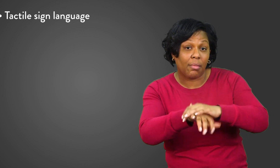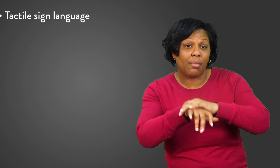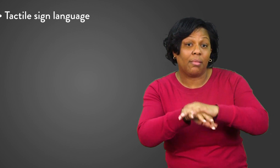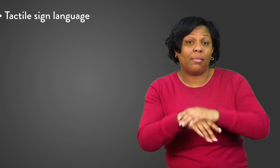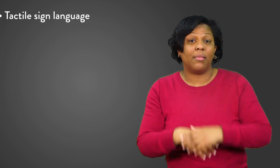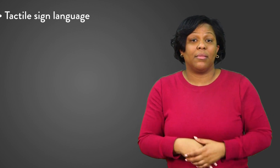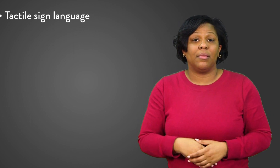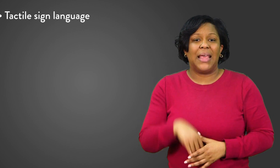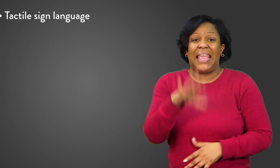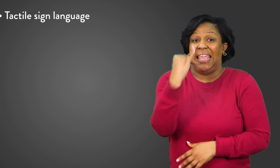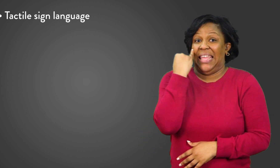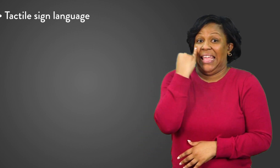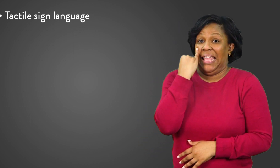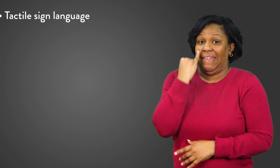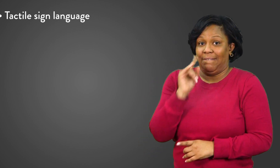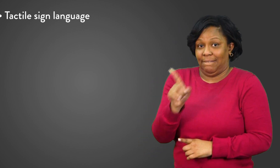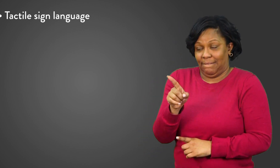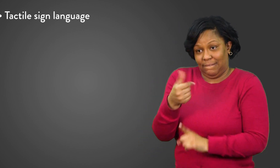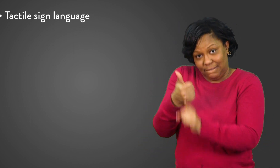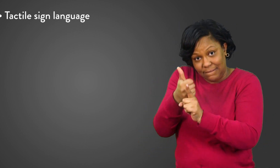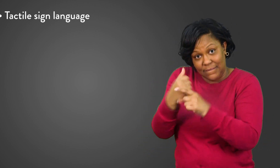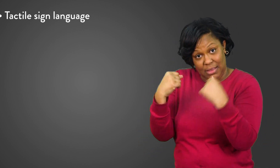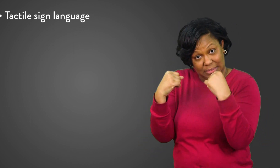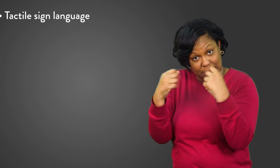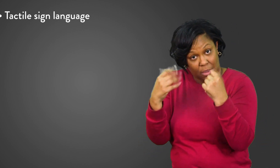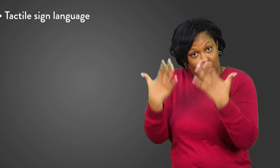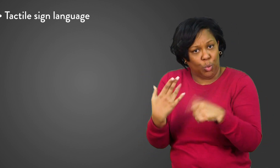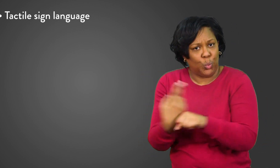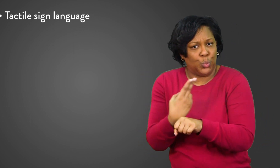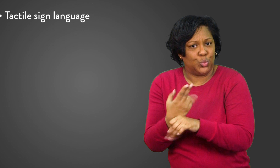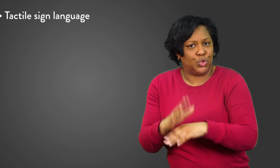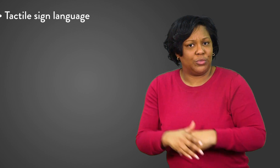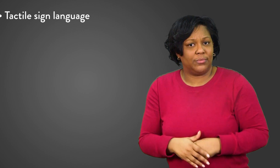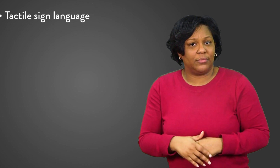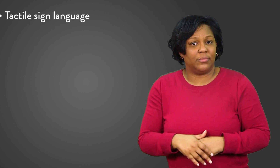sign language (if they are a sign language user),